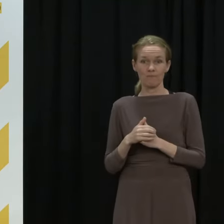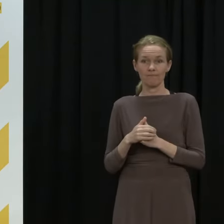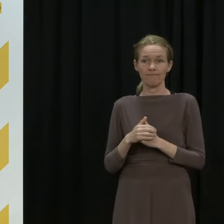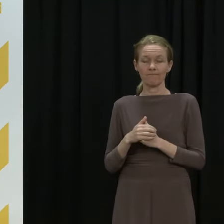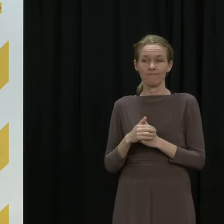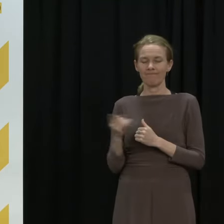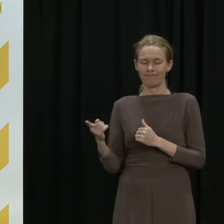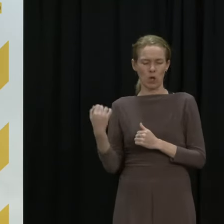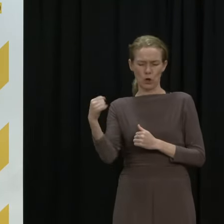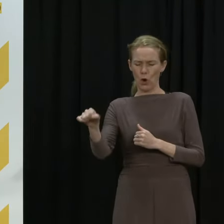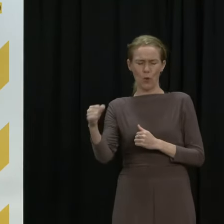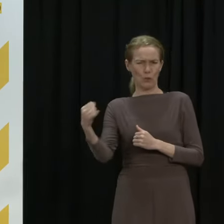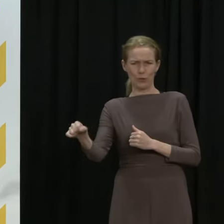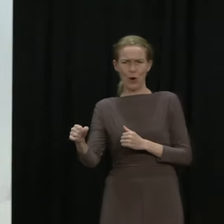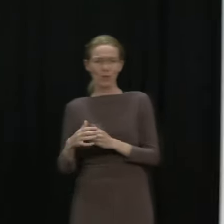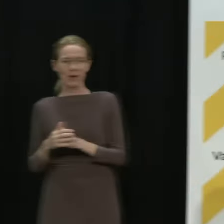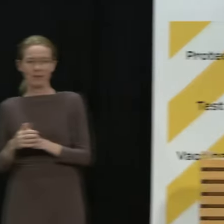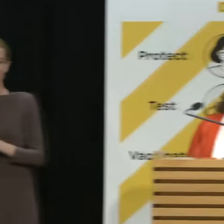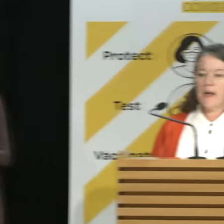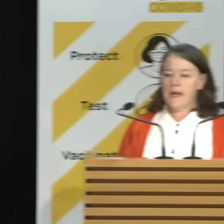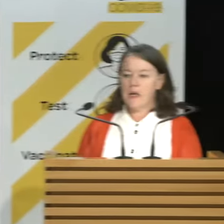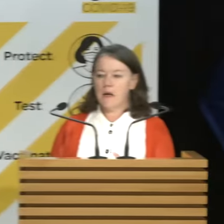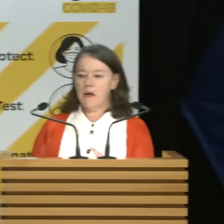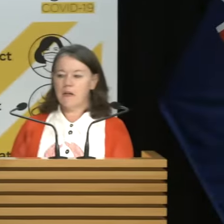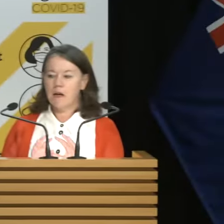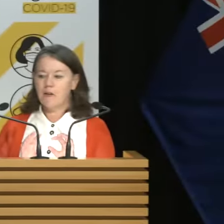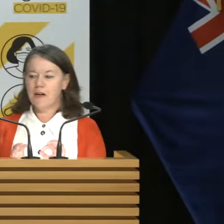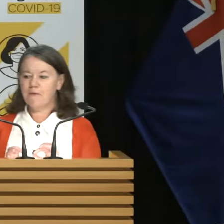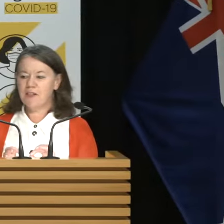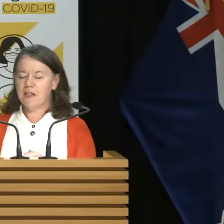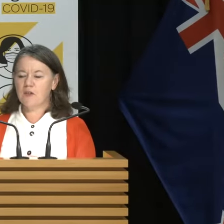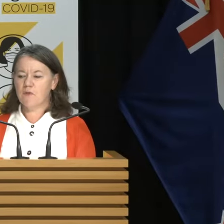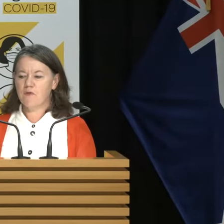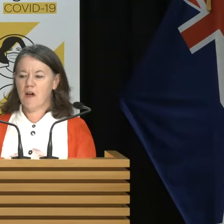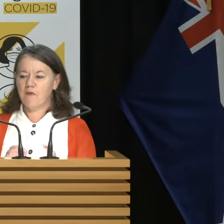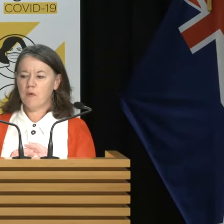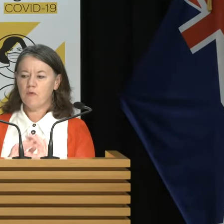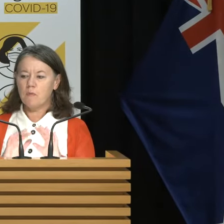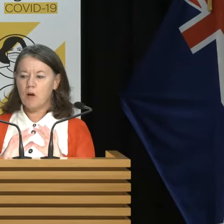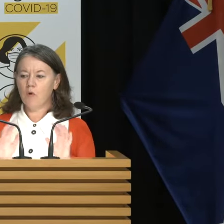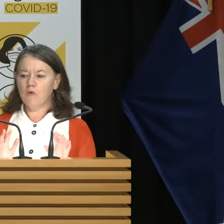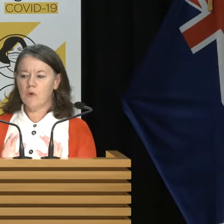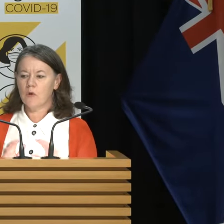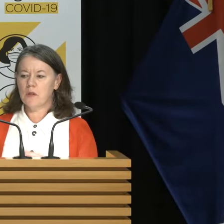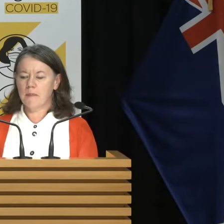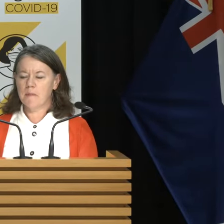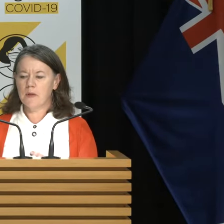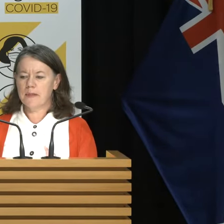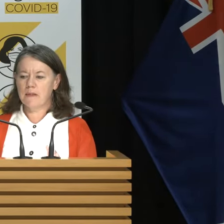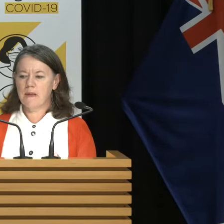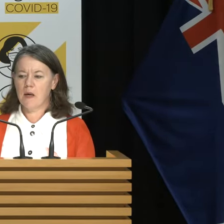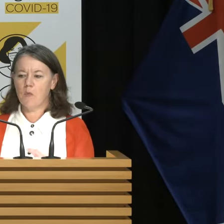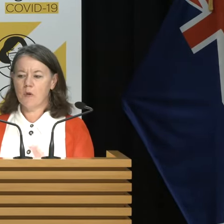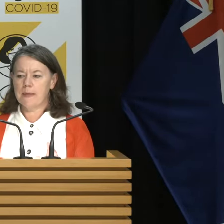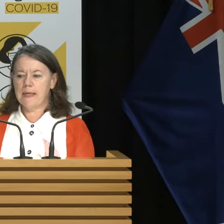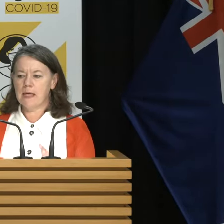the transmission . Where the five new cases